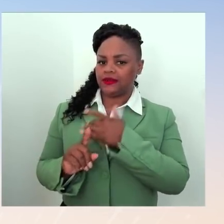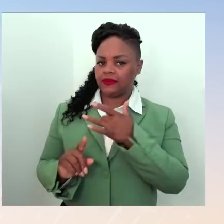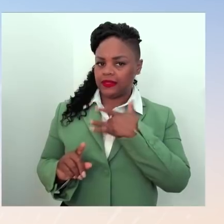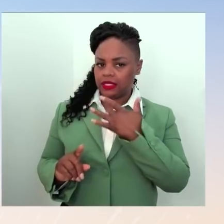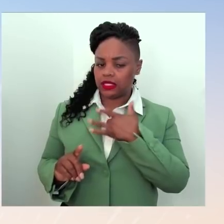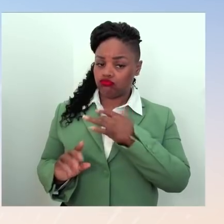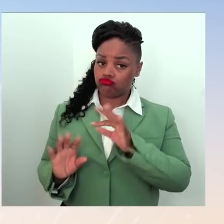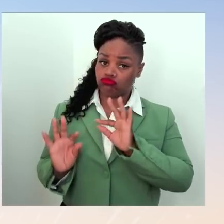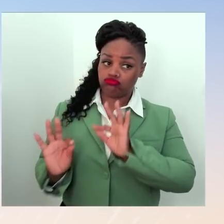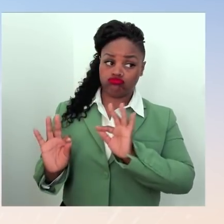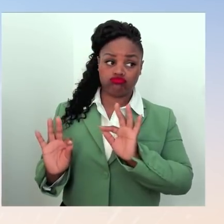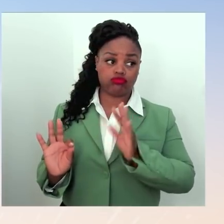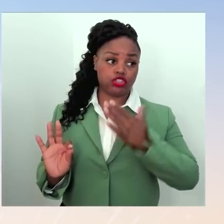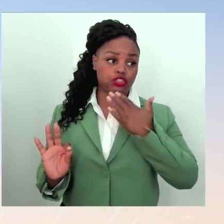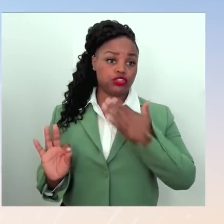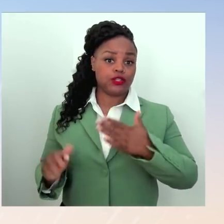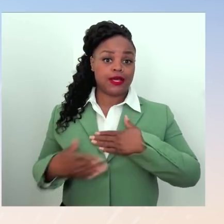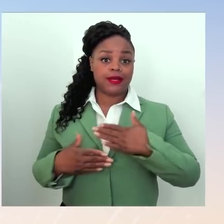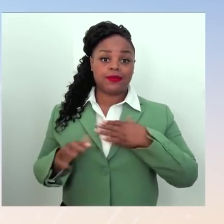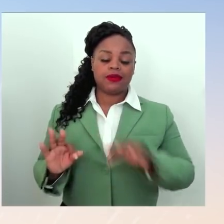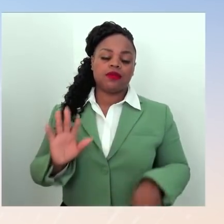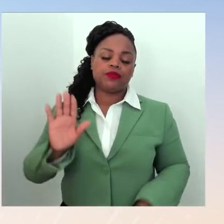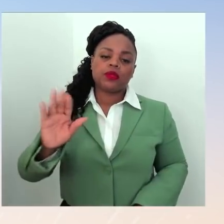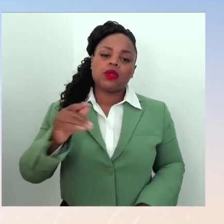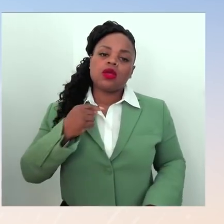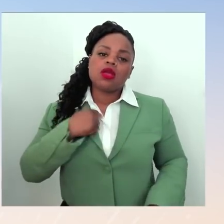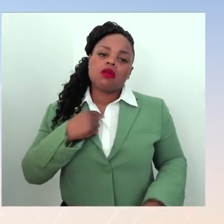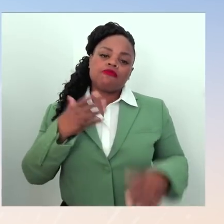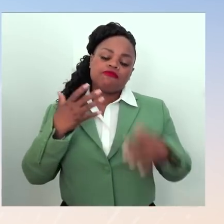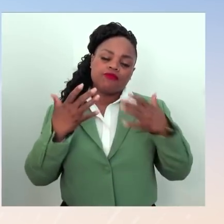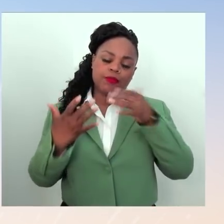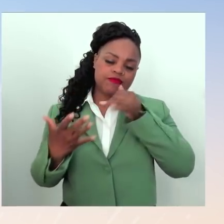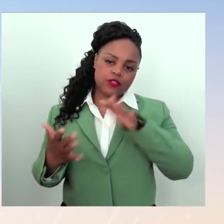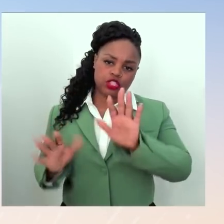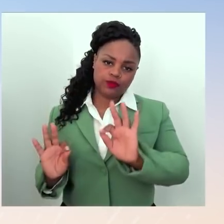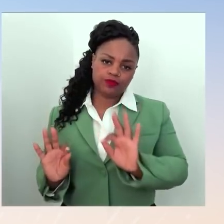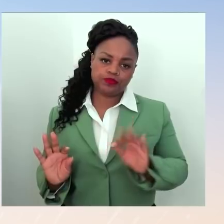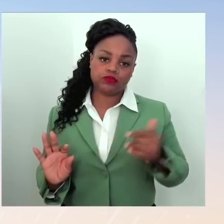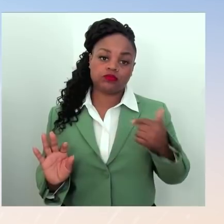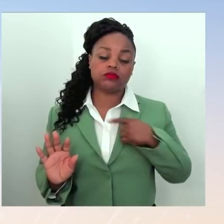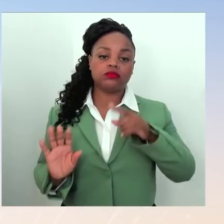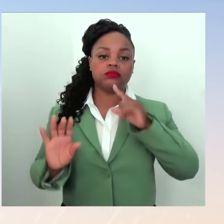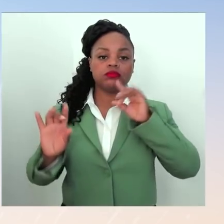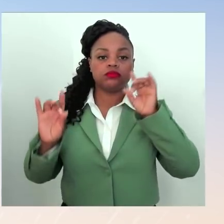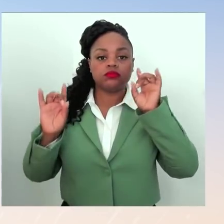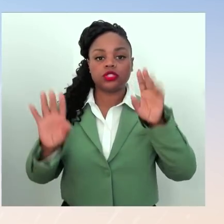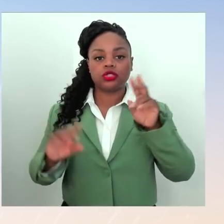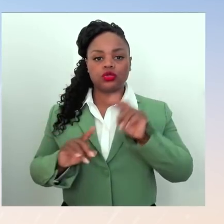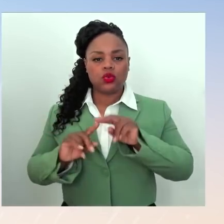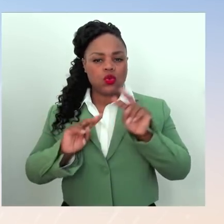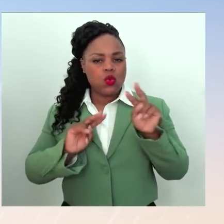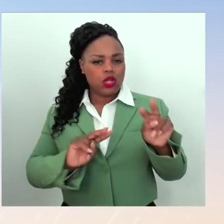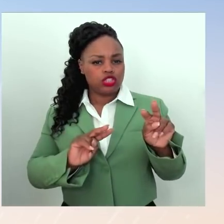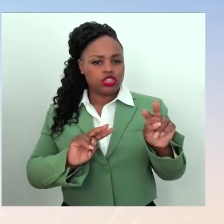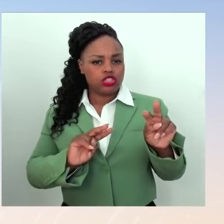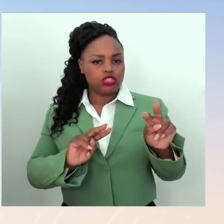Ms. Psaki: But let me finish. This is barbaric. It's horrific to watch. I mean, you have 1.5 million, if not more, refugees crossing the border.